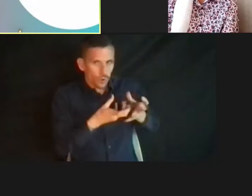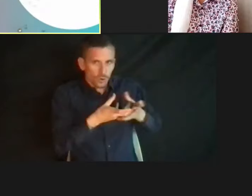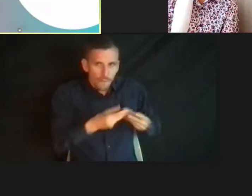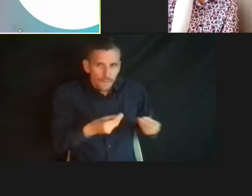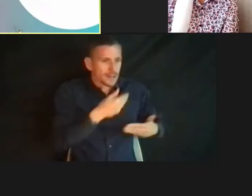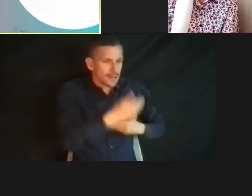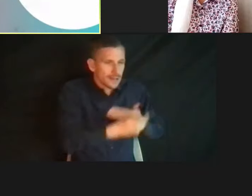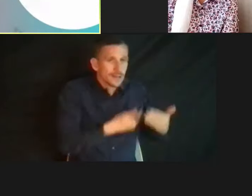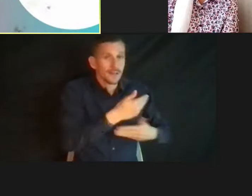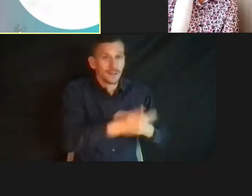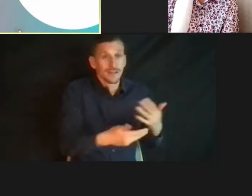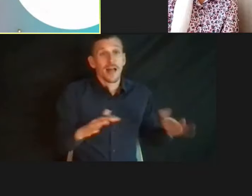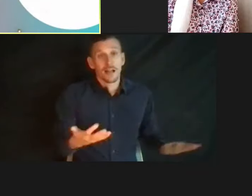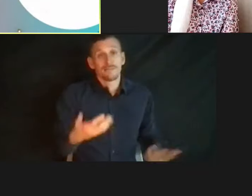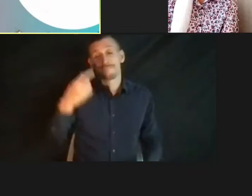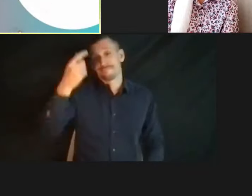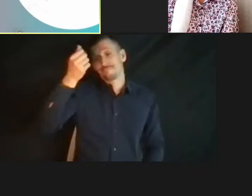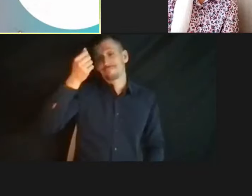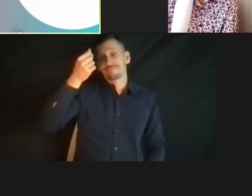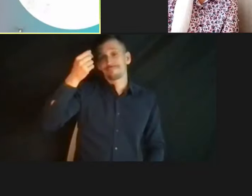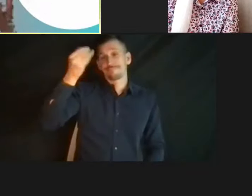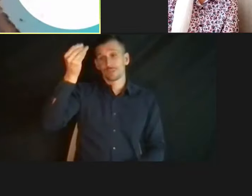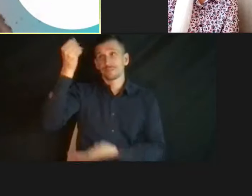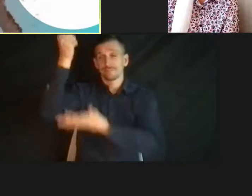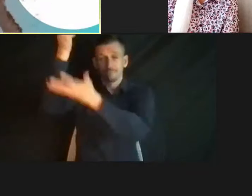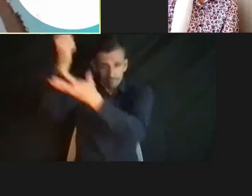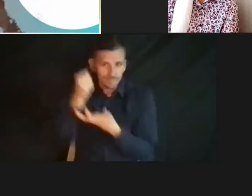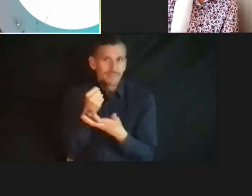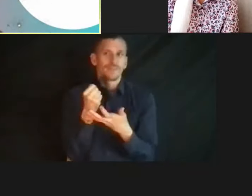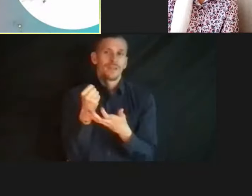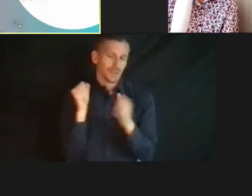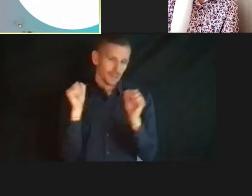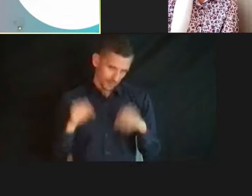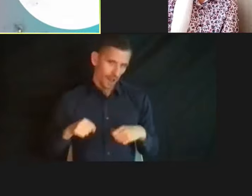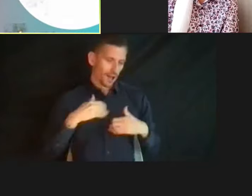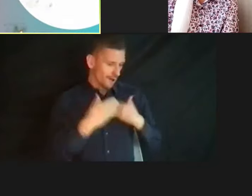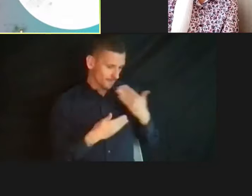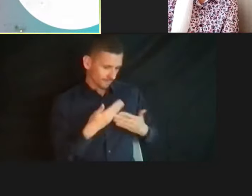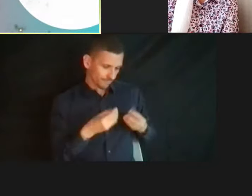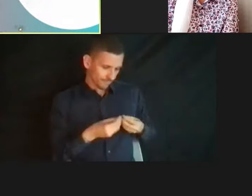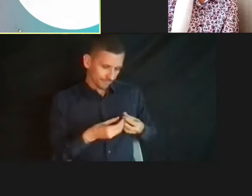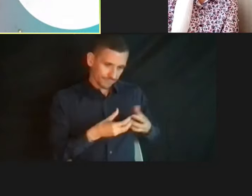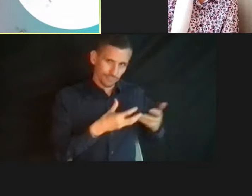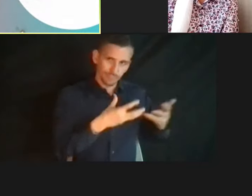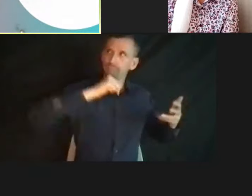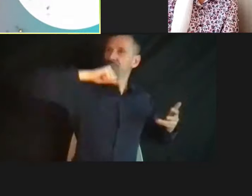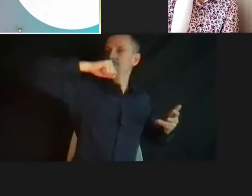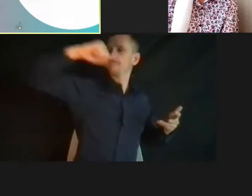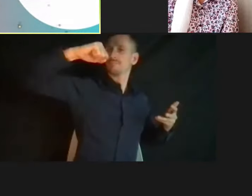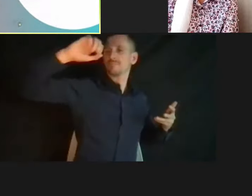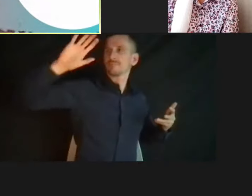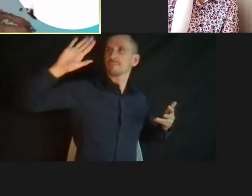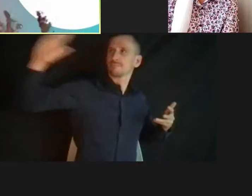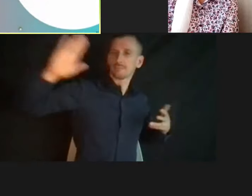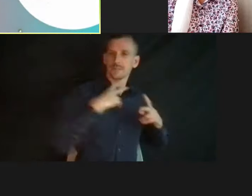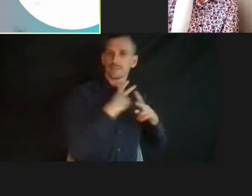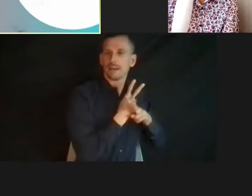sustain all the approaches because it's a cheaper and easier way and it is actually part of life.